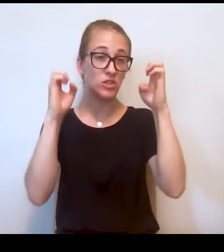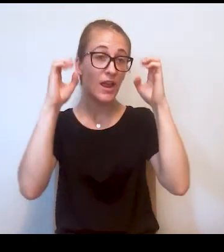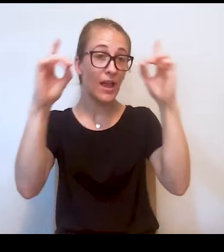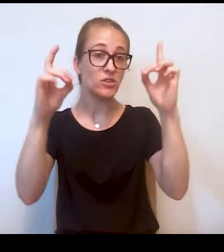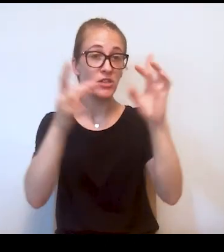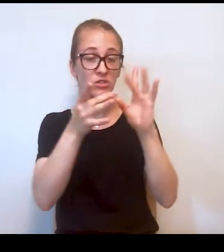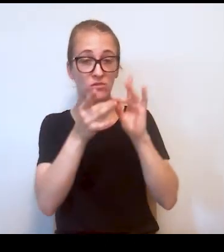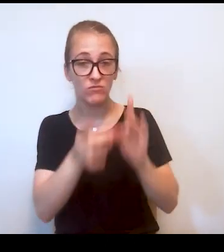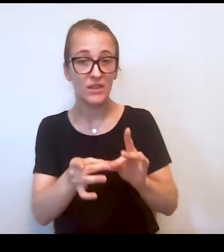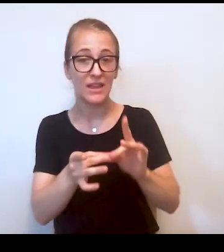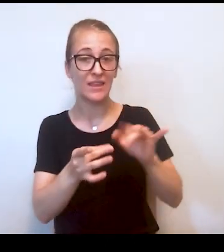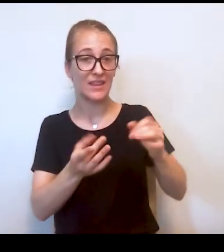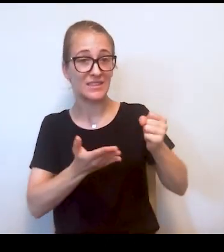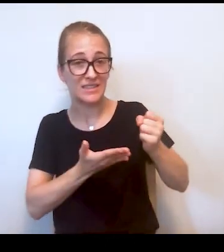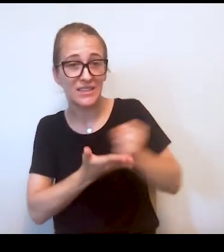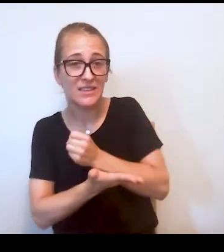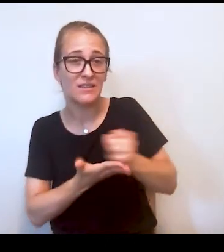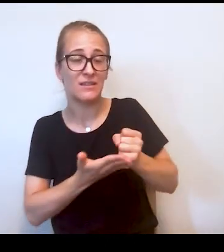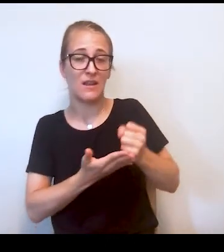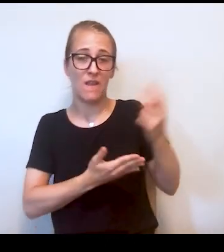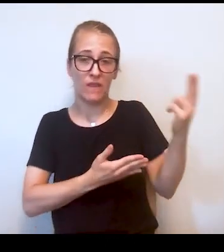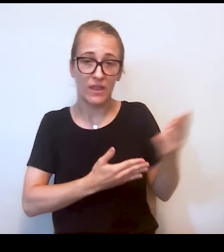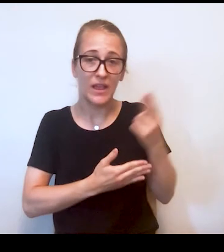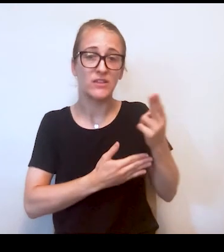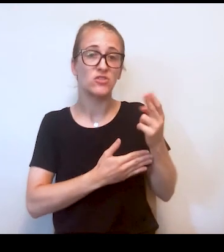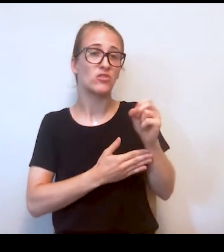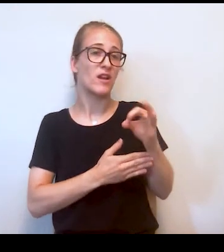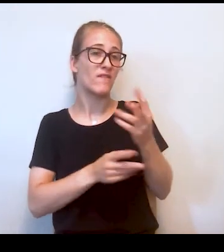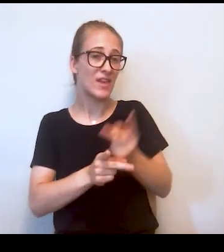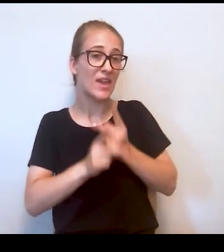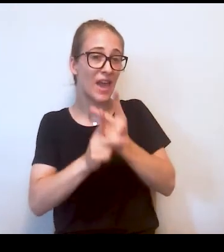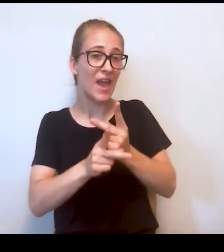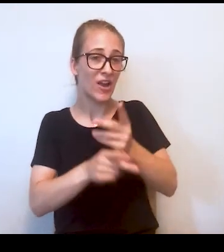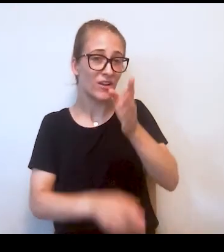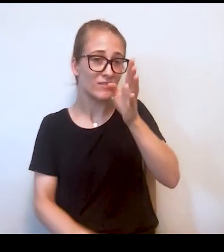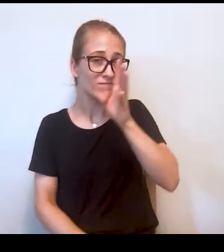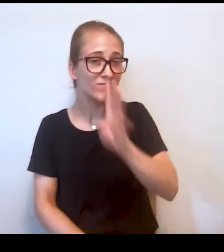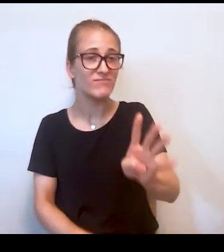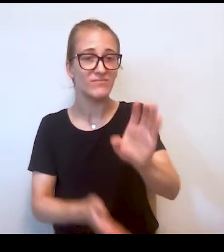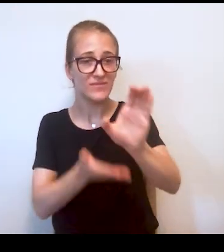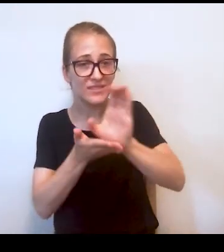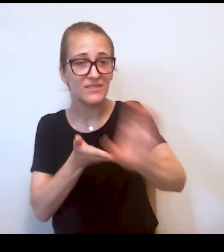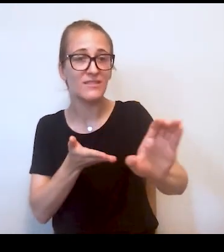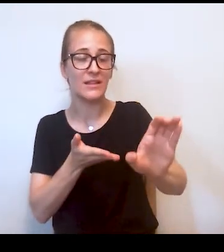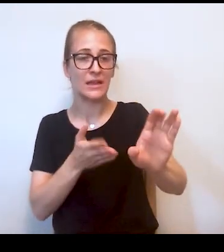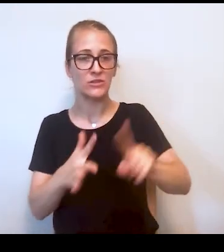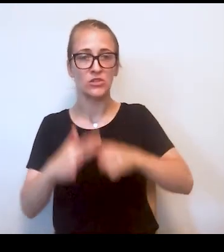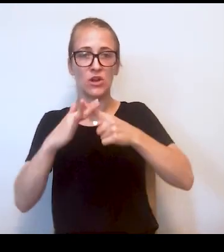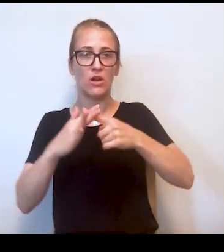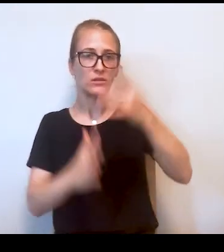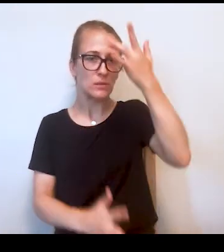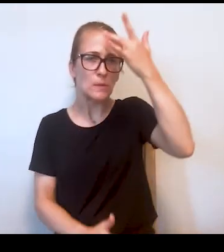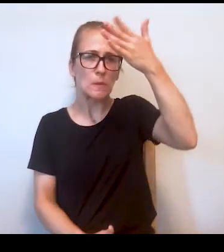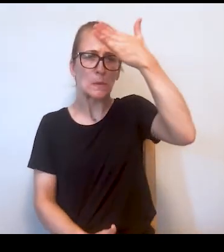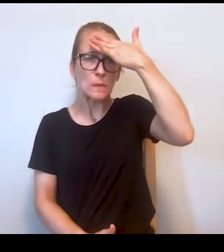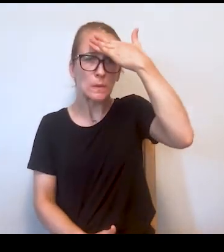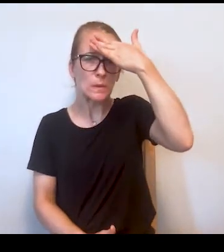the potential for people power and pressure on systems can just not be understated.